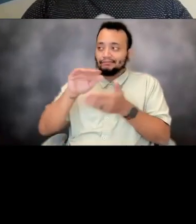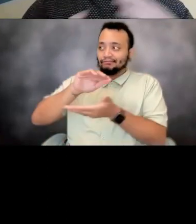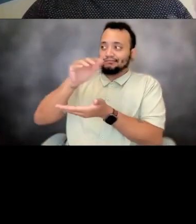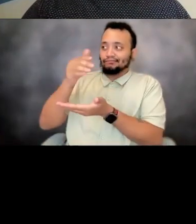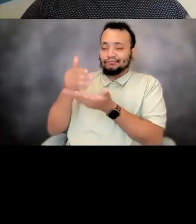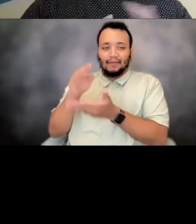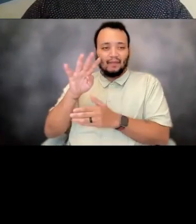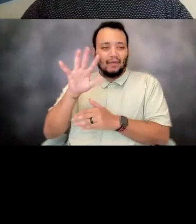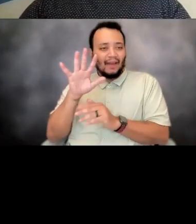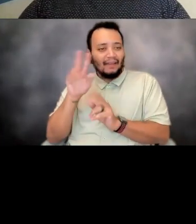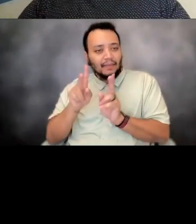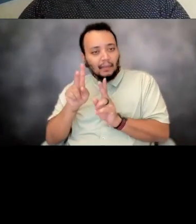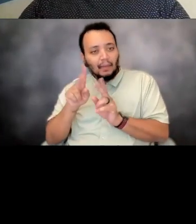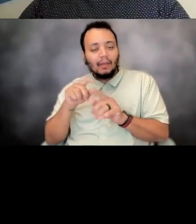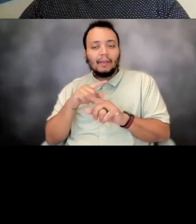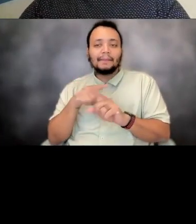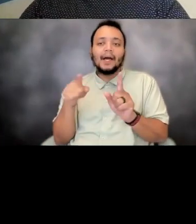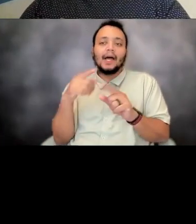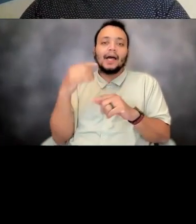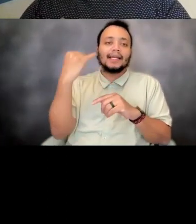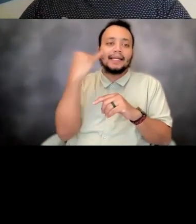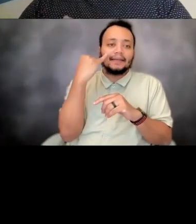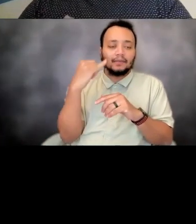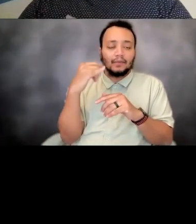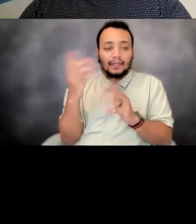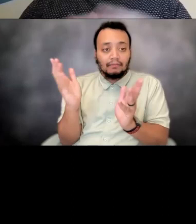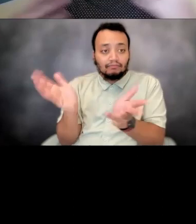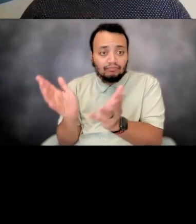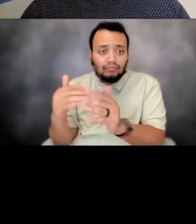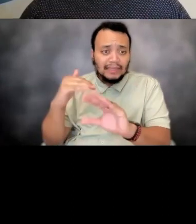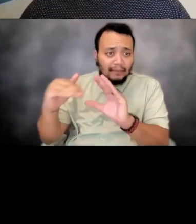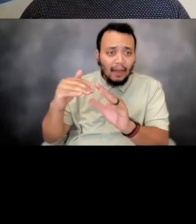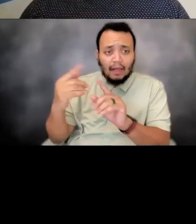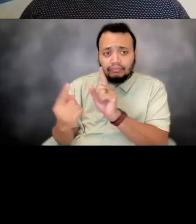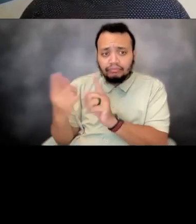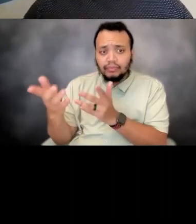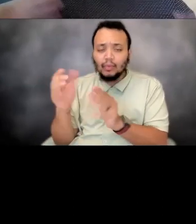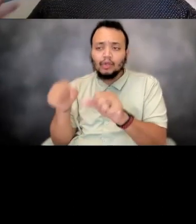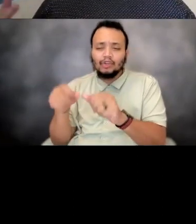we could help clarify. And we did find a lot of people came